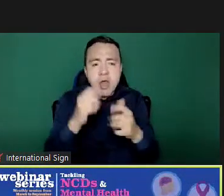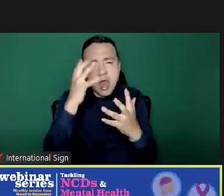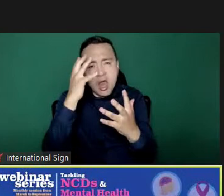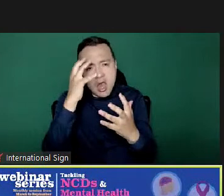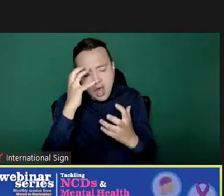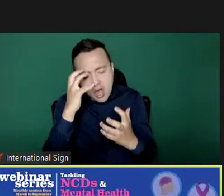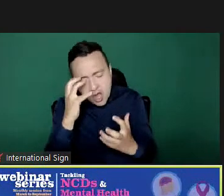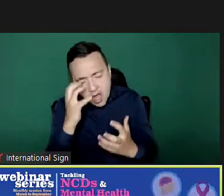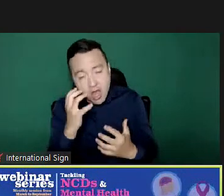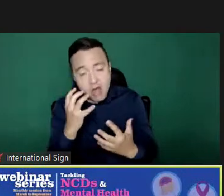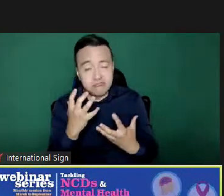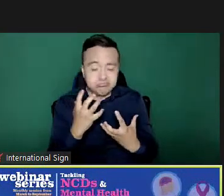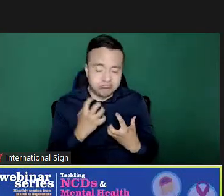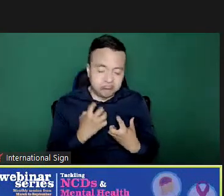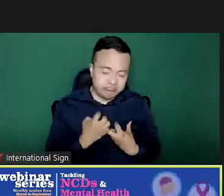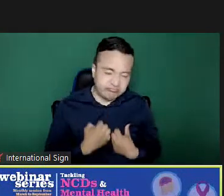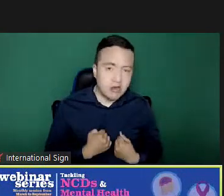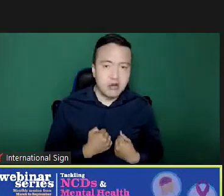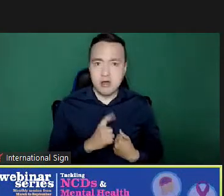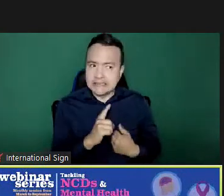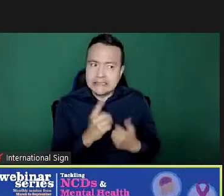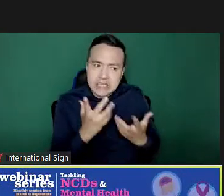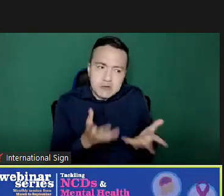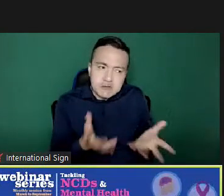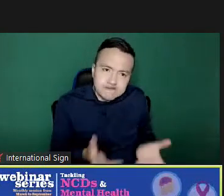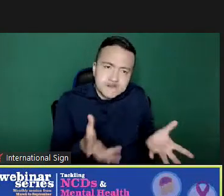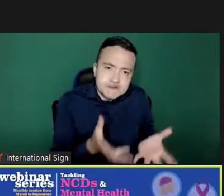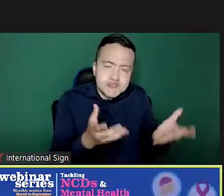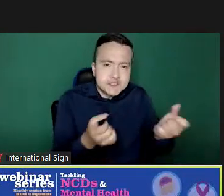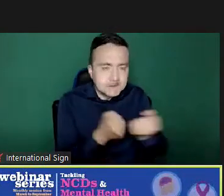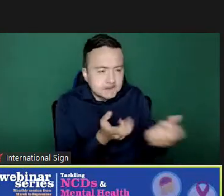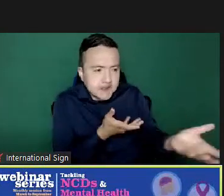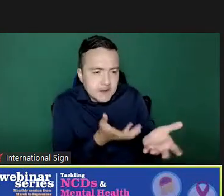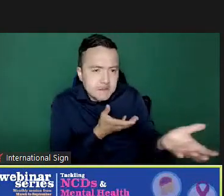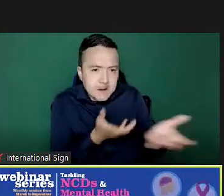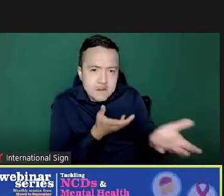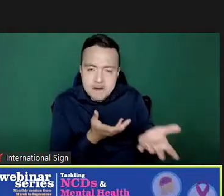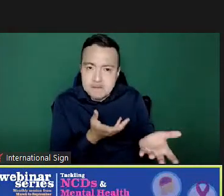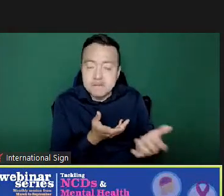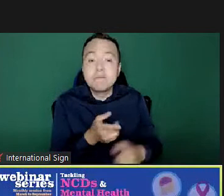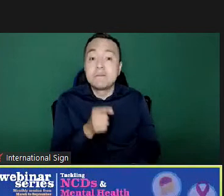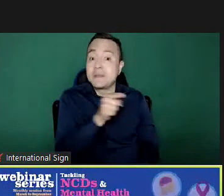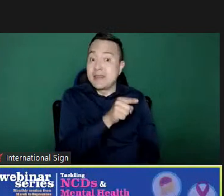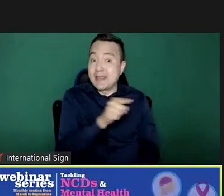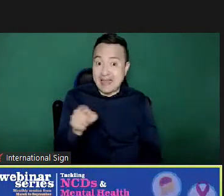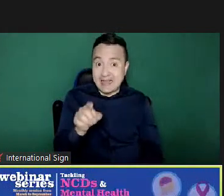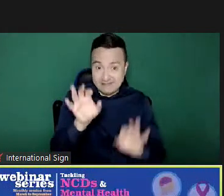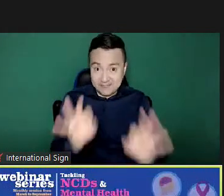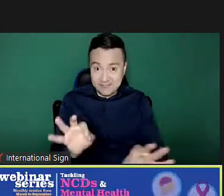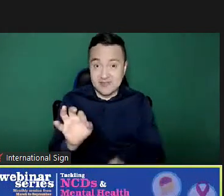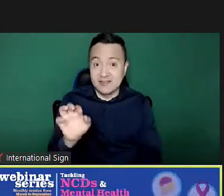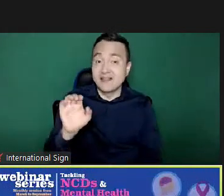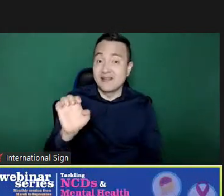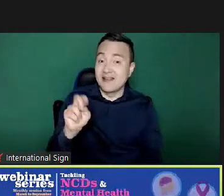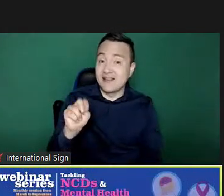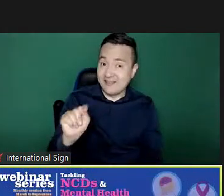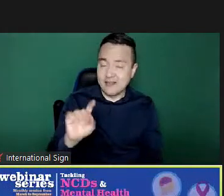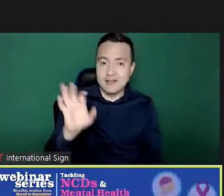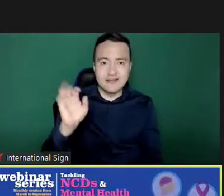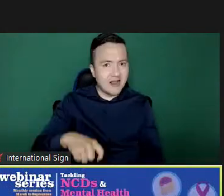care system. In terms of health financing, NCDs must be covered in universal health coverage benefit packages.